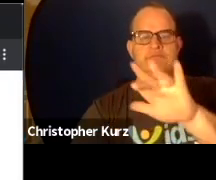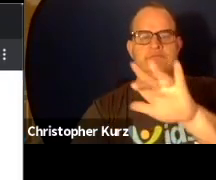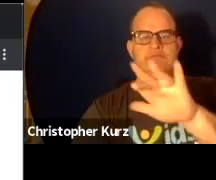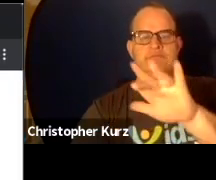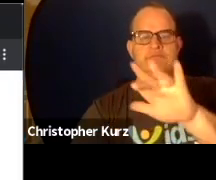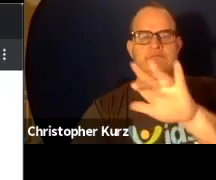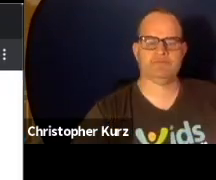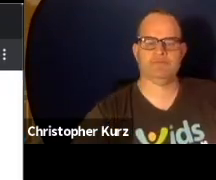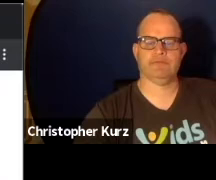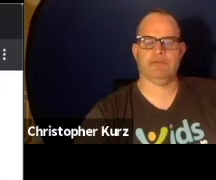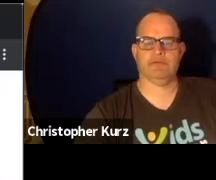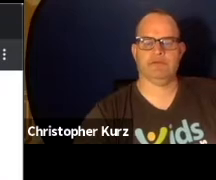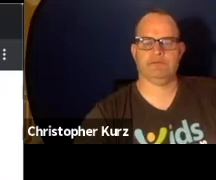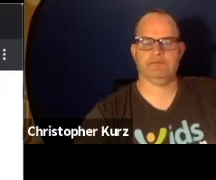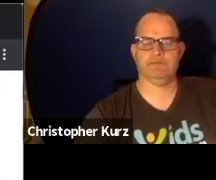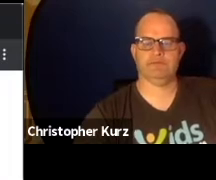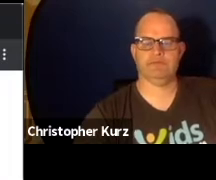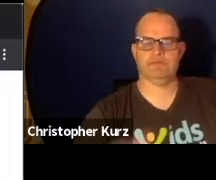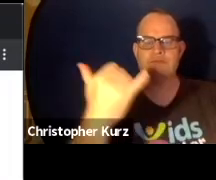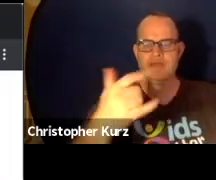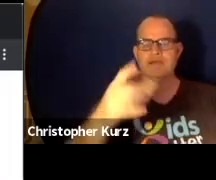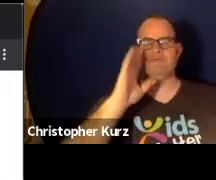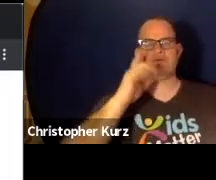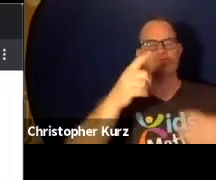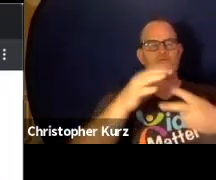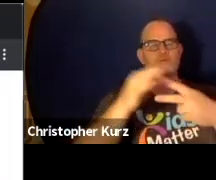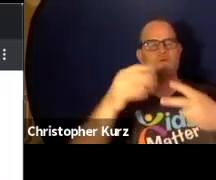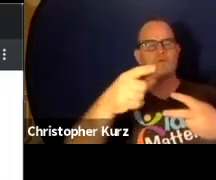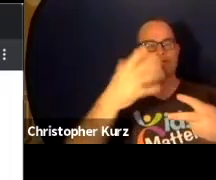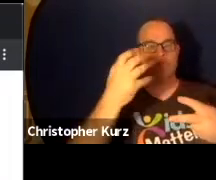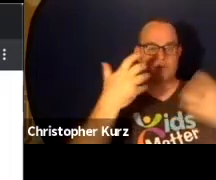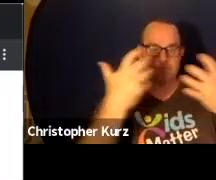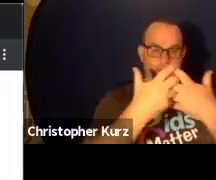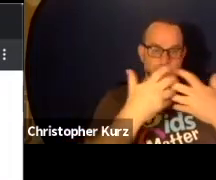here, and select that.